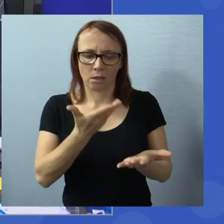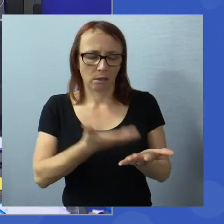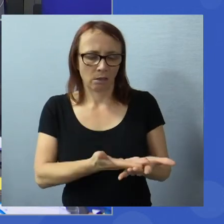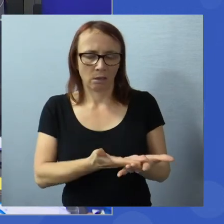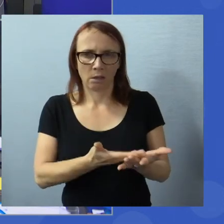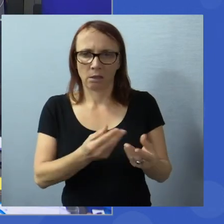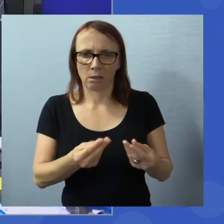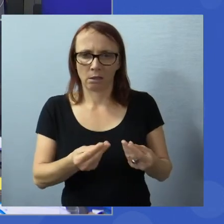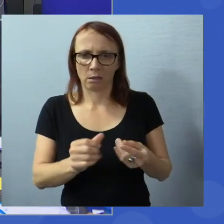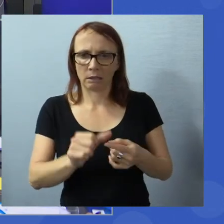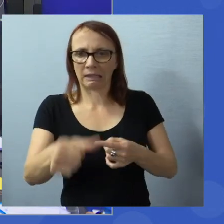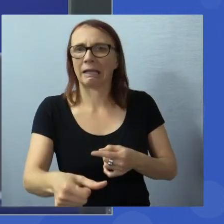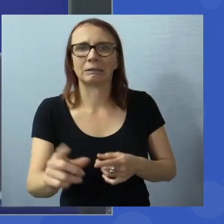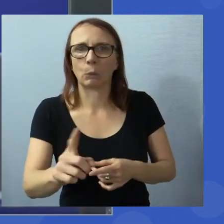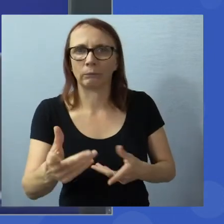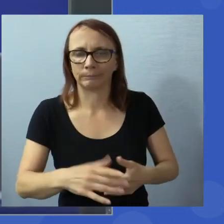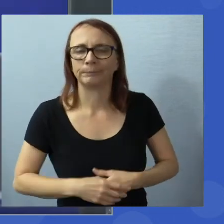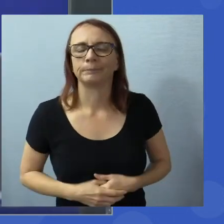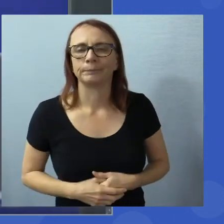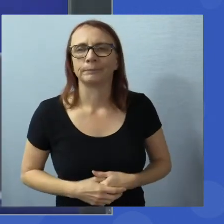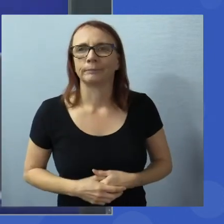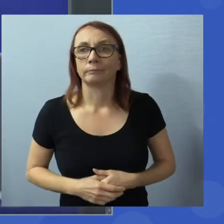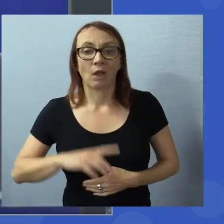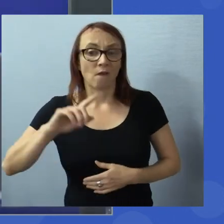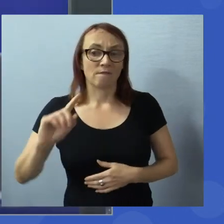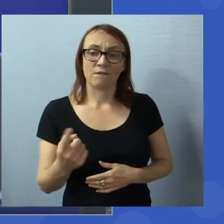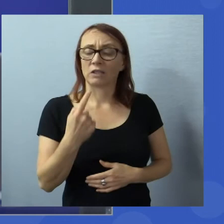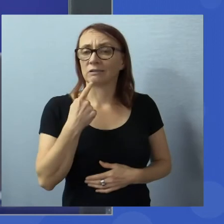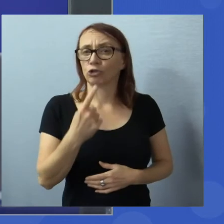and future weekends and but first of all I wanted to say I think it has been an